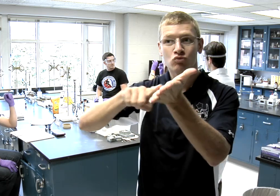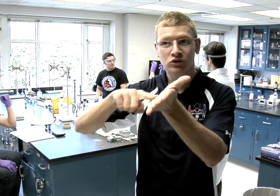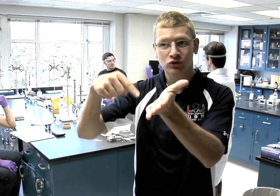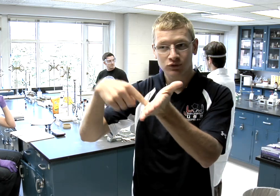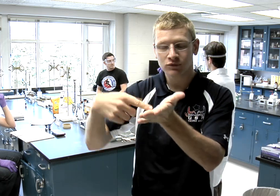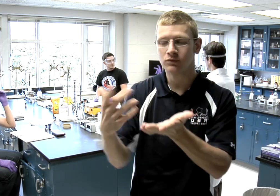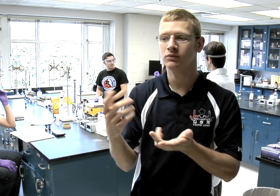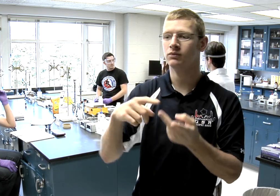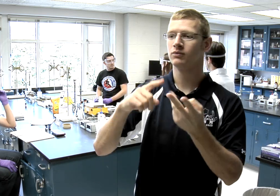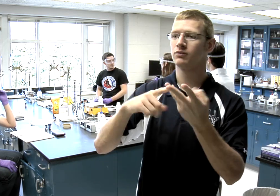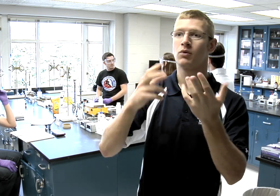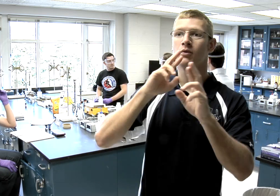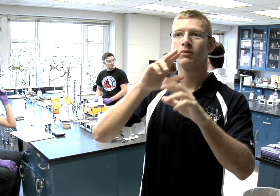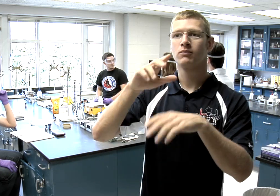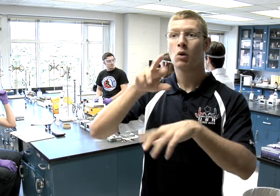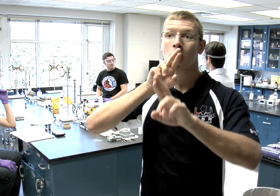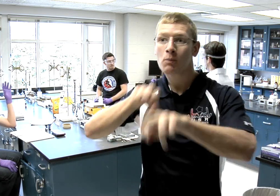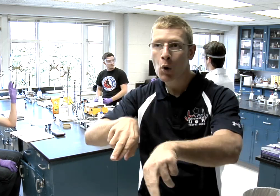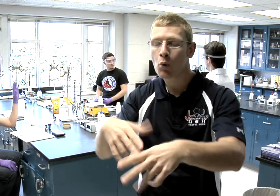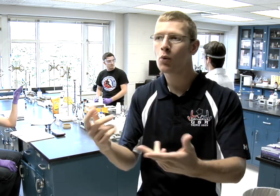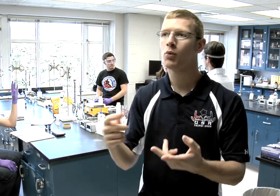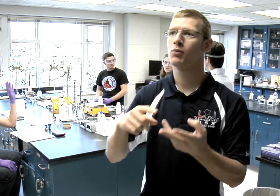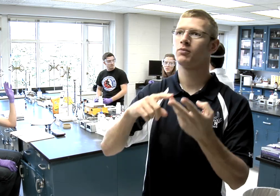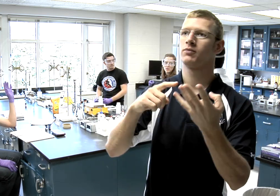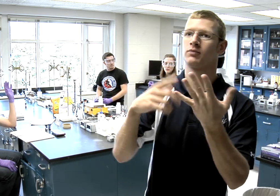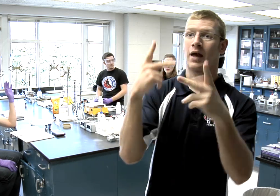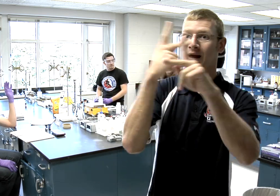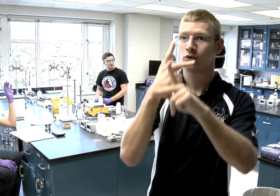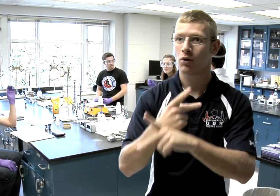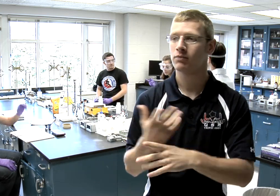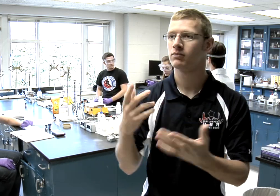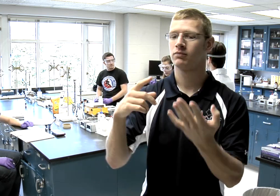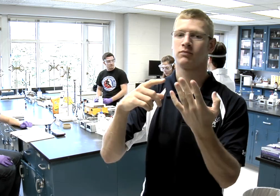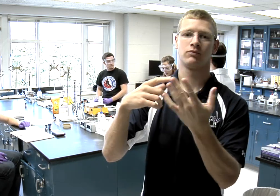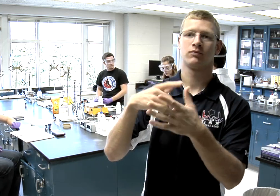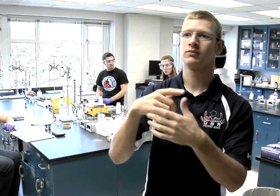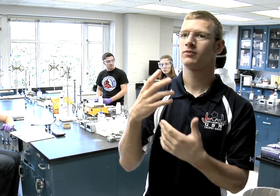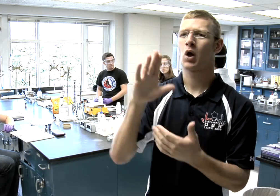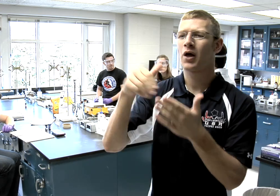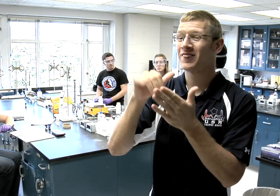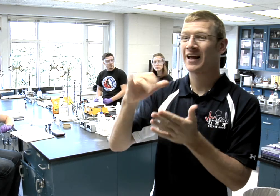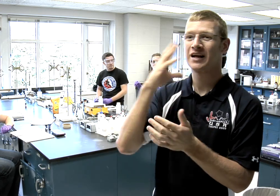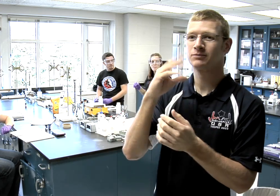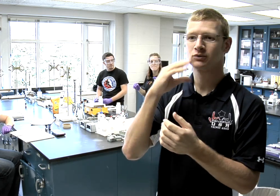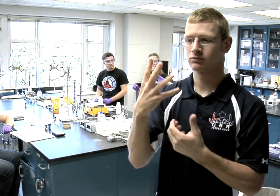developing research projects, writing lab reports, and performing calculations.